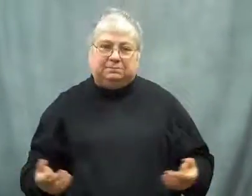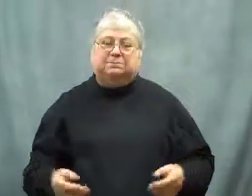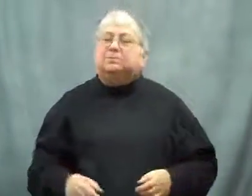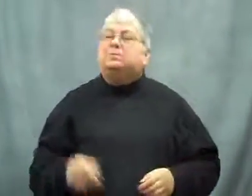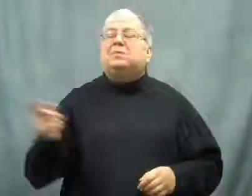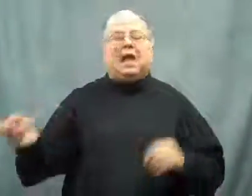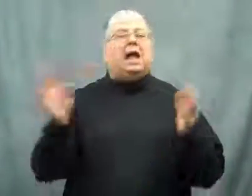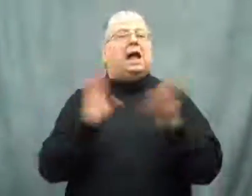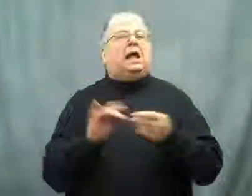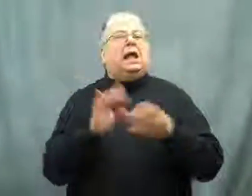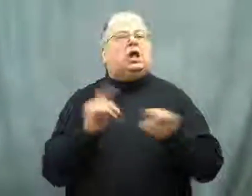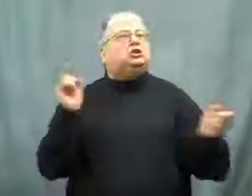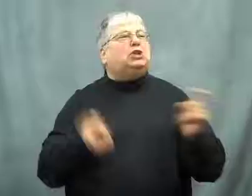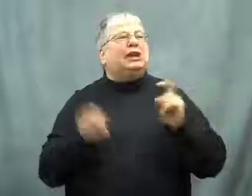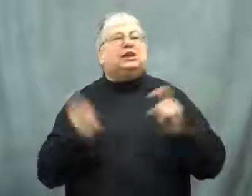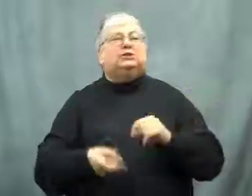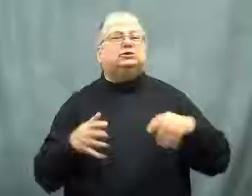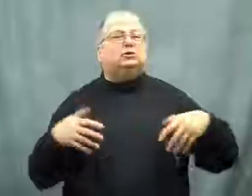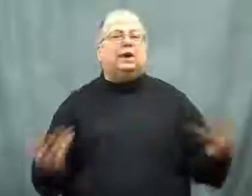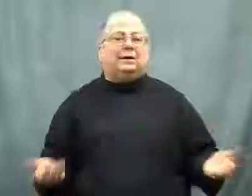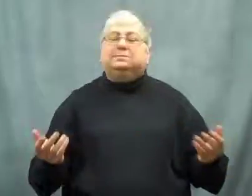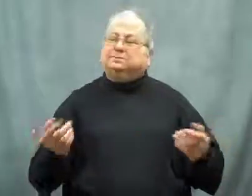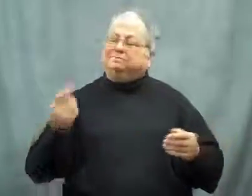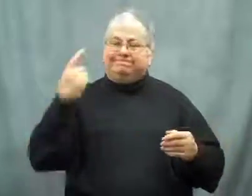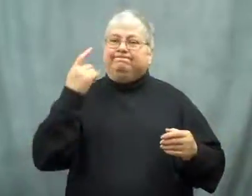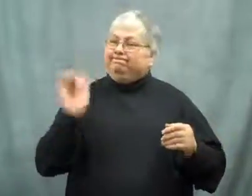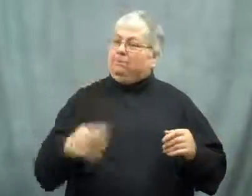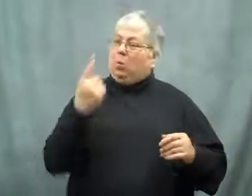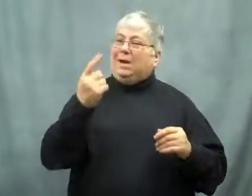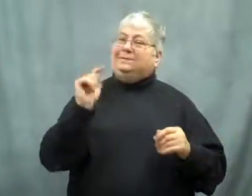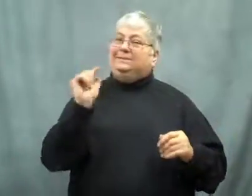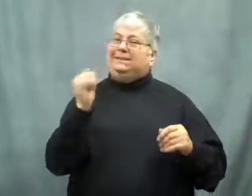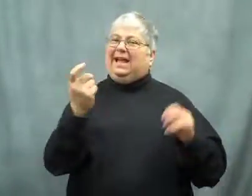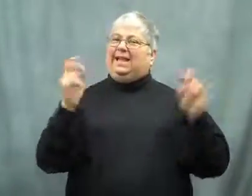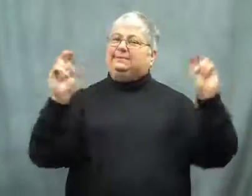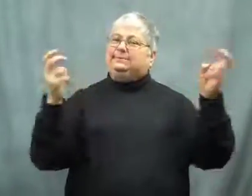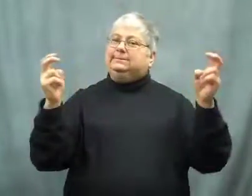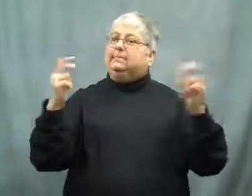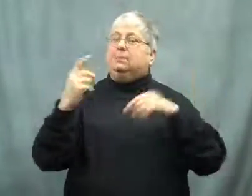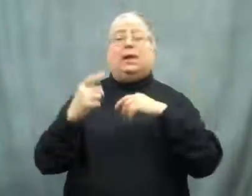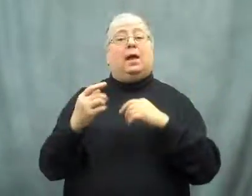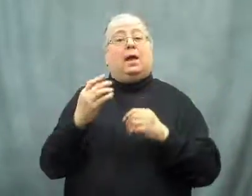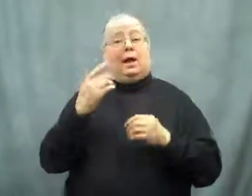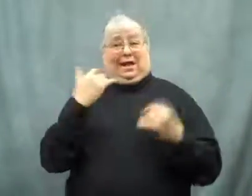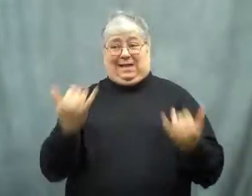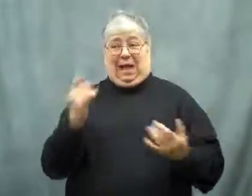One change he proposed was in the area of taxes.